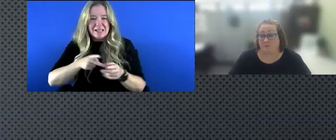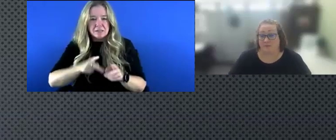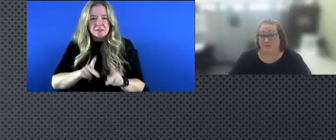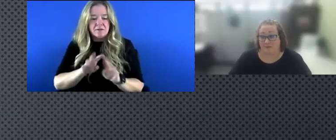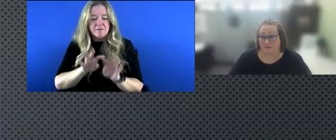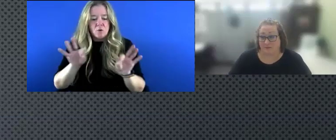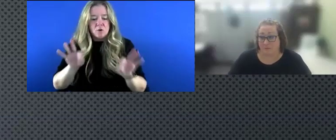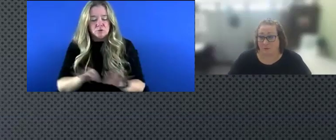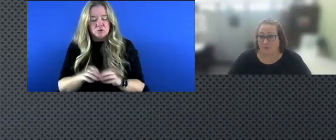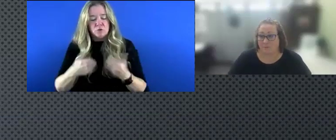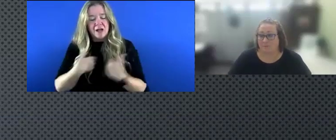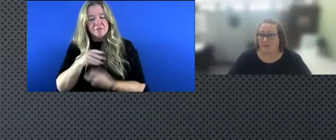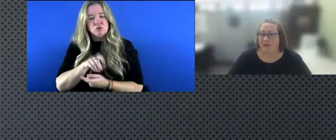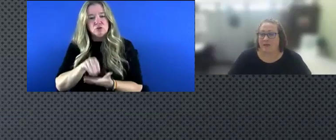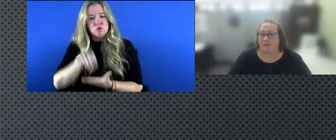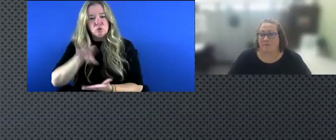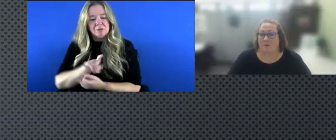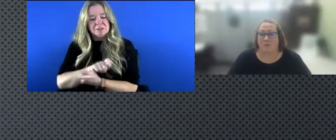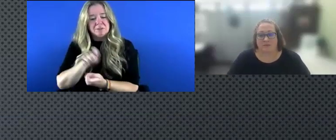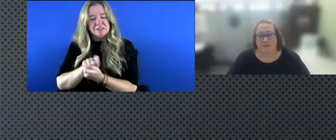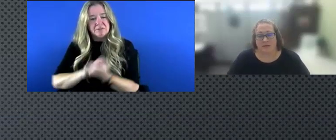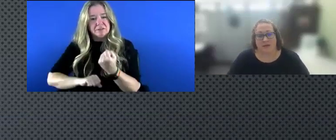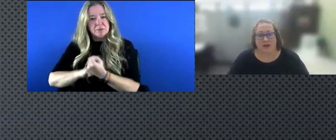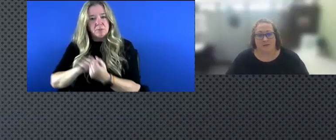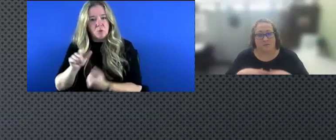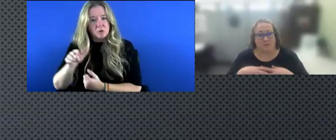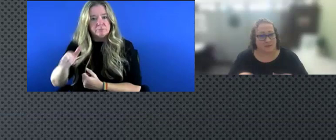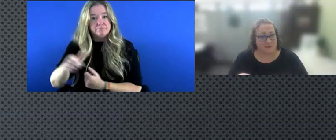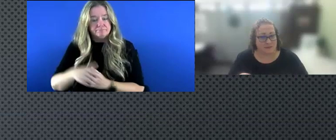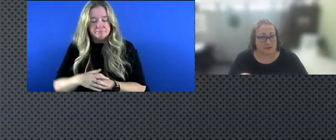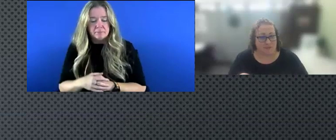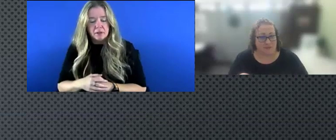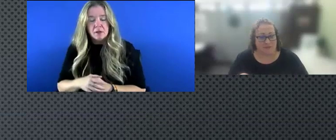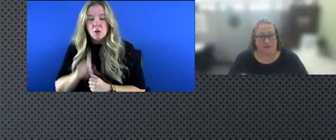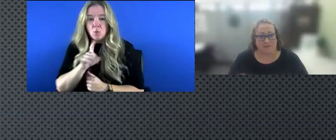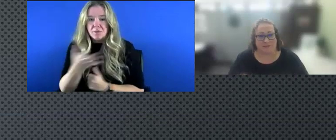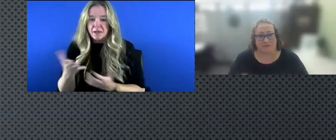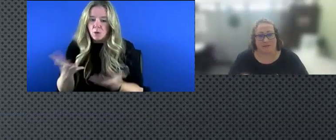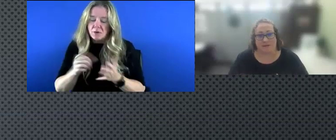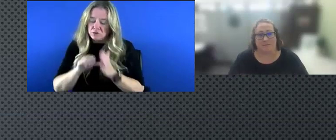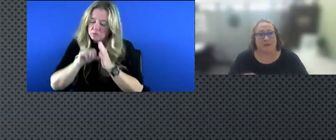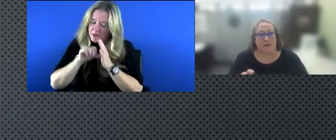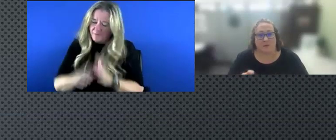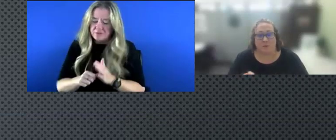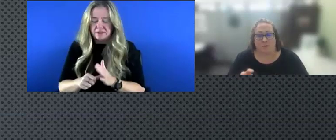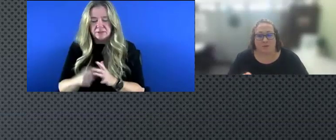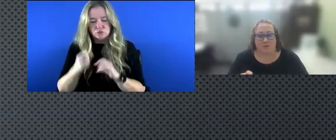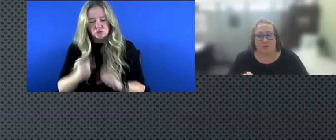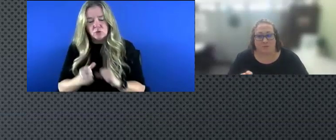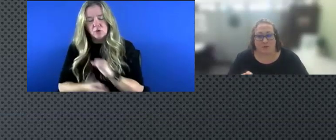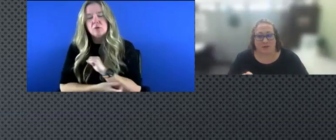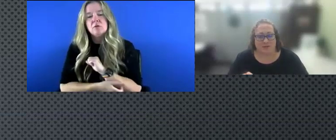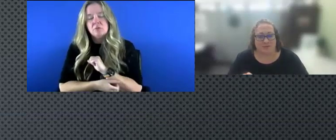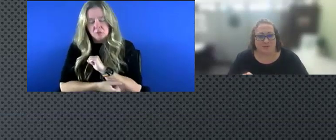specific support. But one thing I really like to emphasize is when we're-- when we're conducting